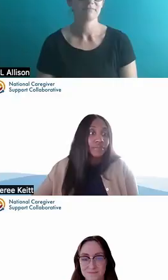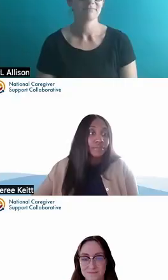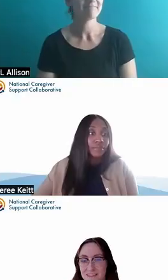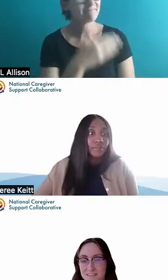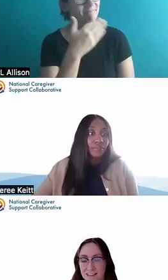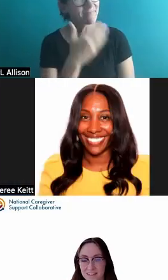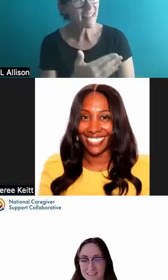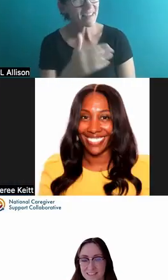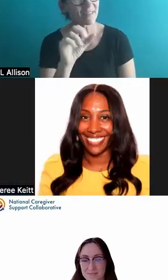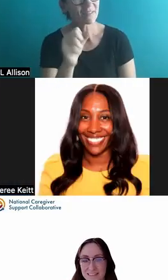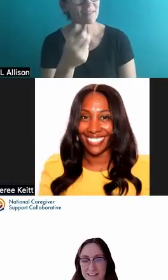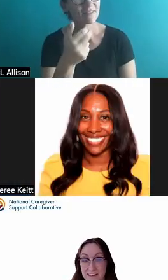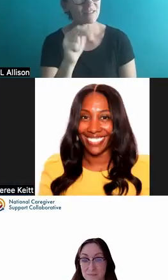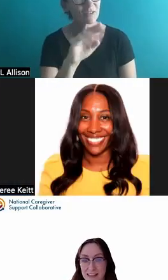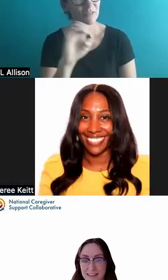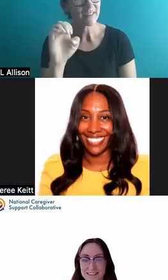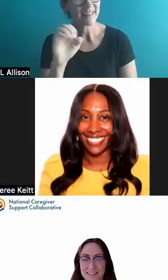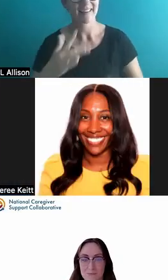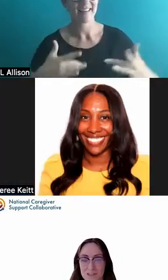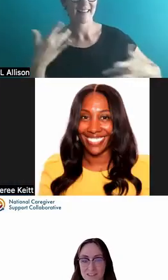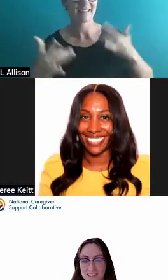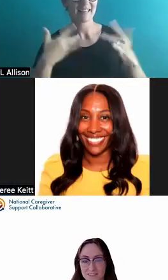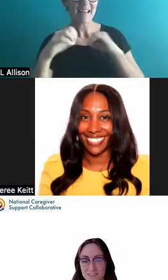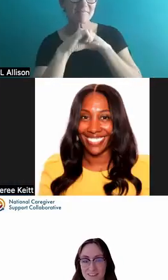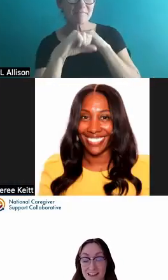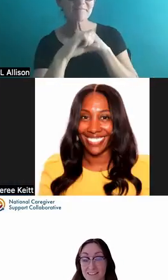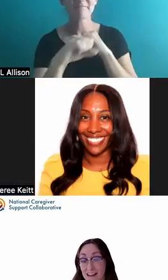Sheree. Those are definitely some exciting campaigns and opportunities for the aging